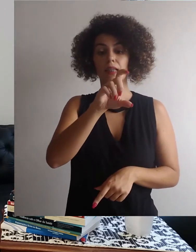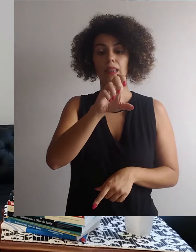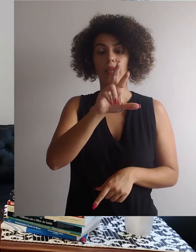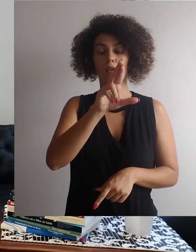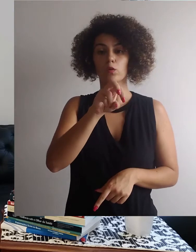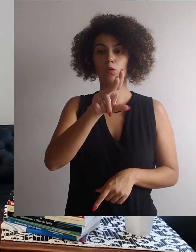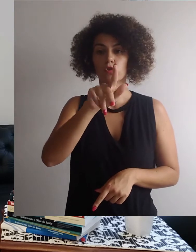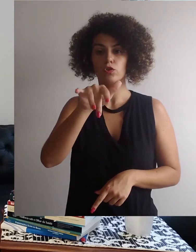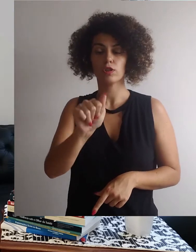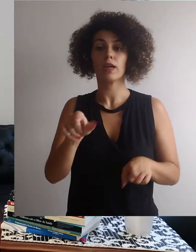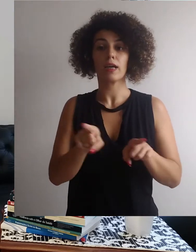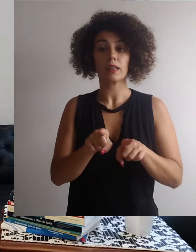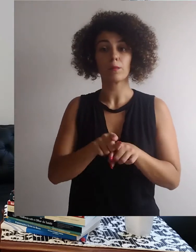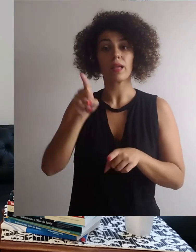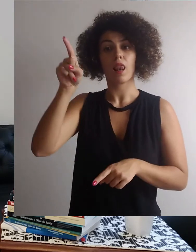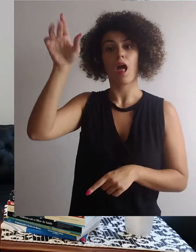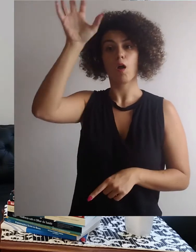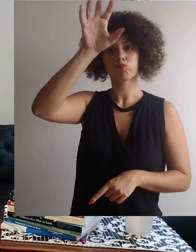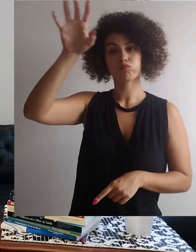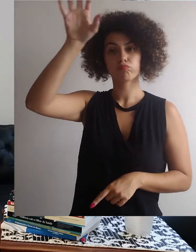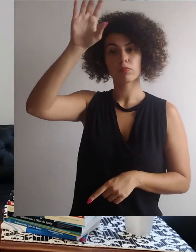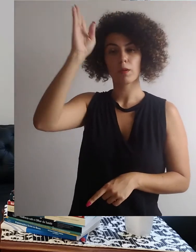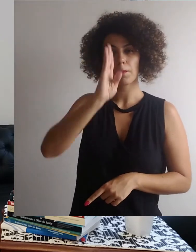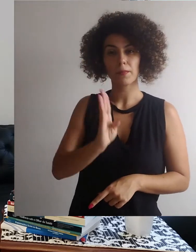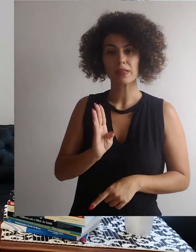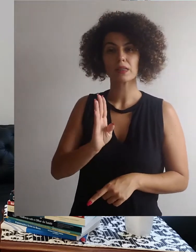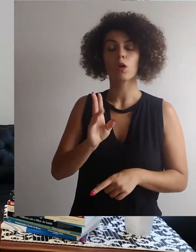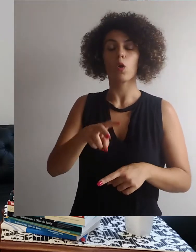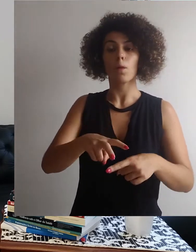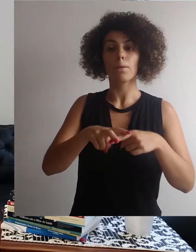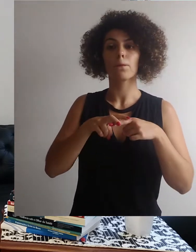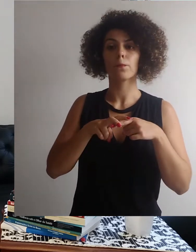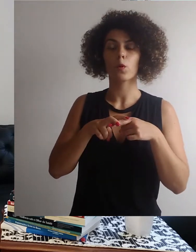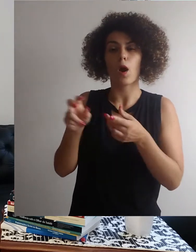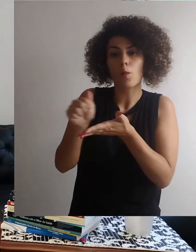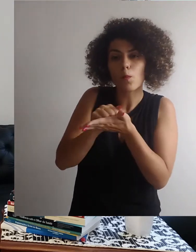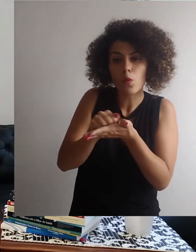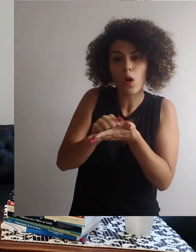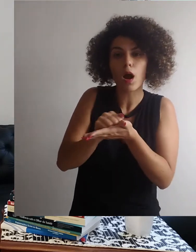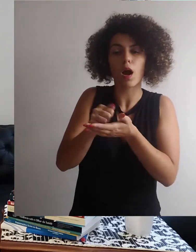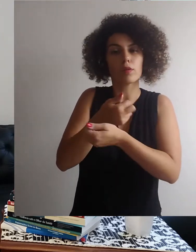Siderúrgica Nacional, and boosted the second rubber cycle in the north of the country. And do you know why